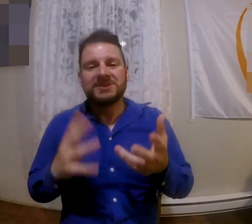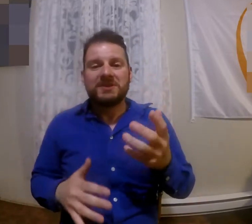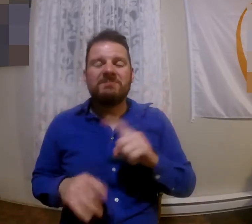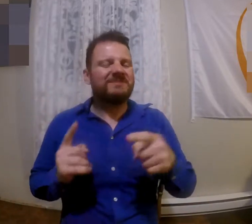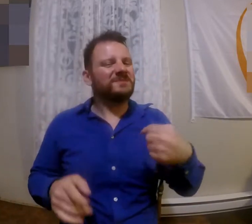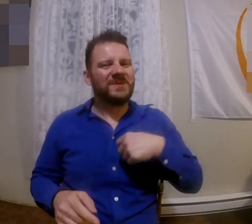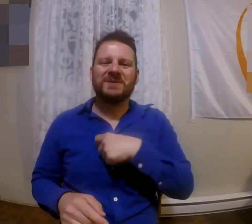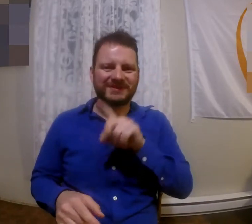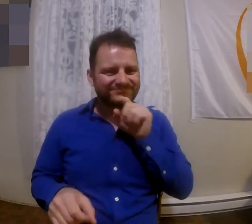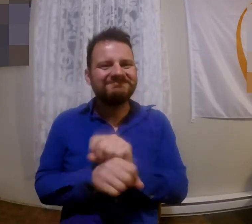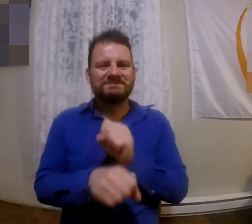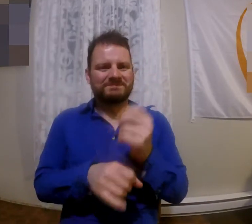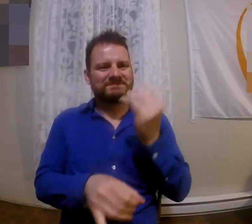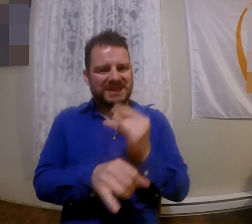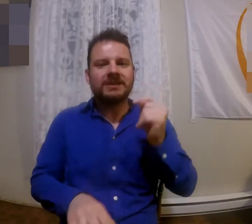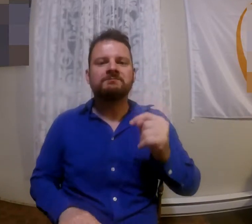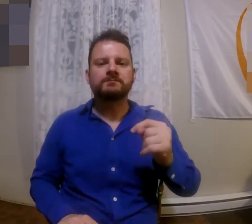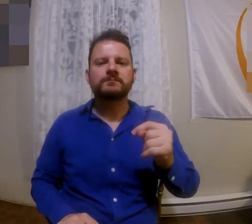We have accomplished it